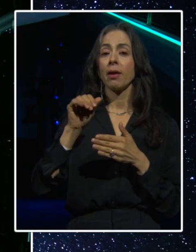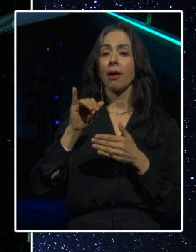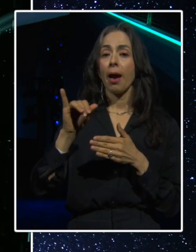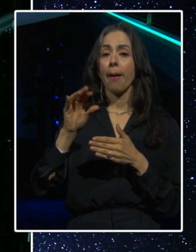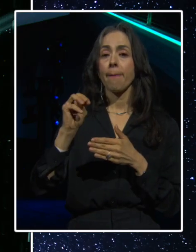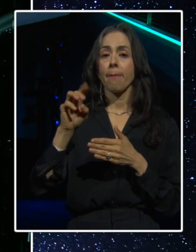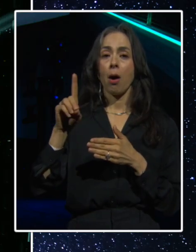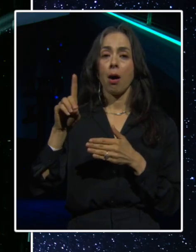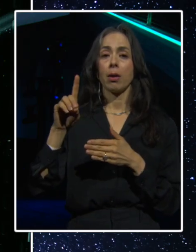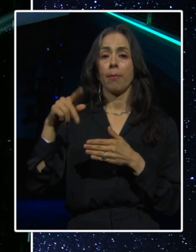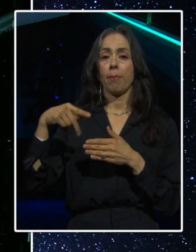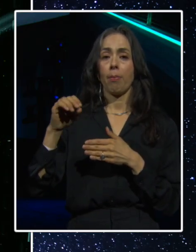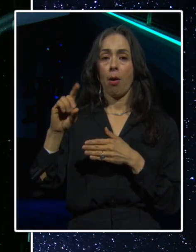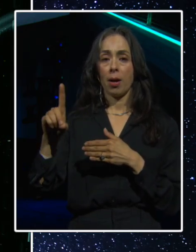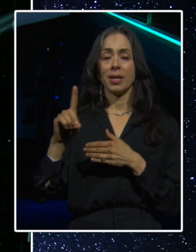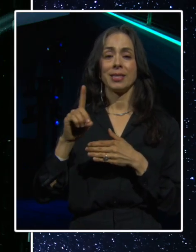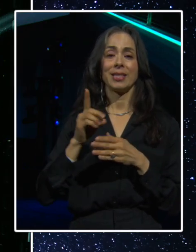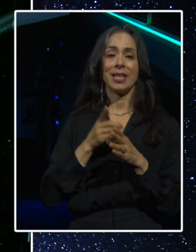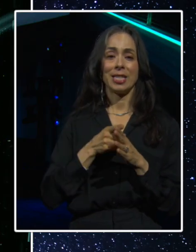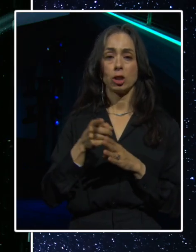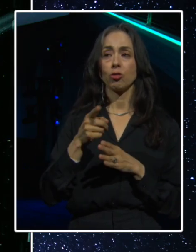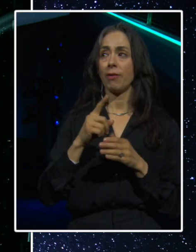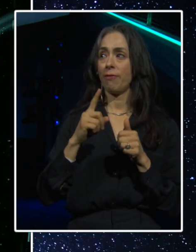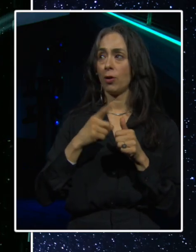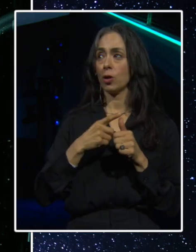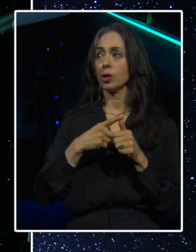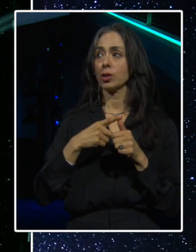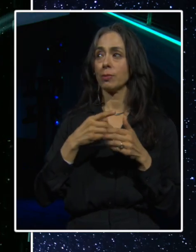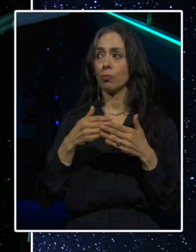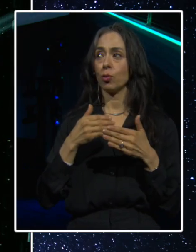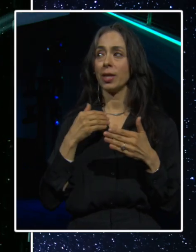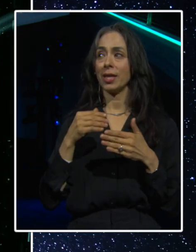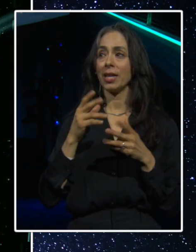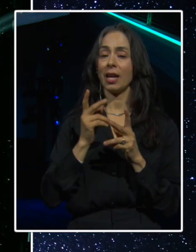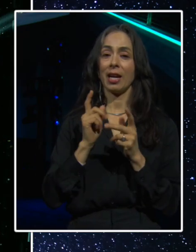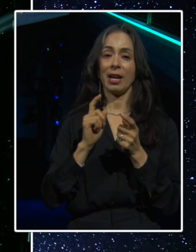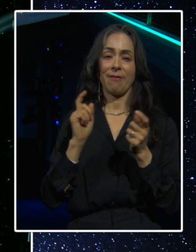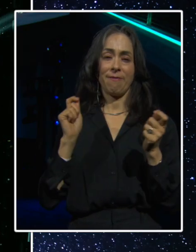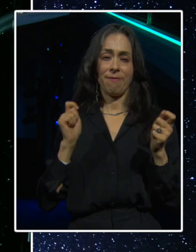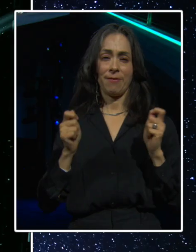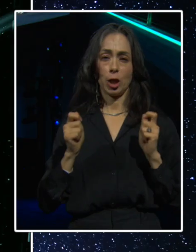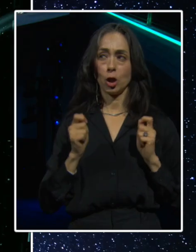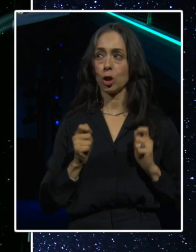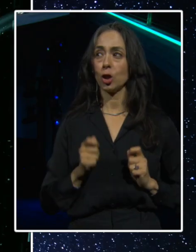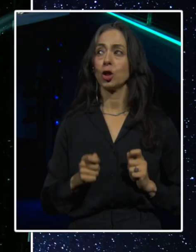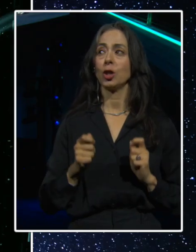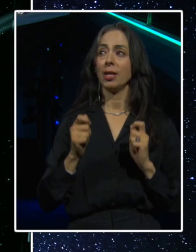The AI Mod Pod is the industry first preconfigured AI ready modular data center,